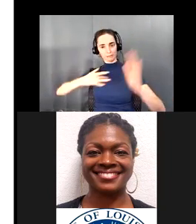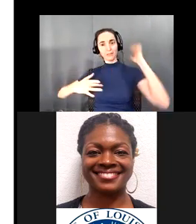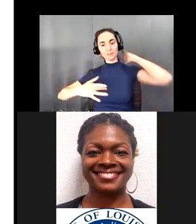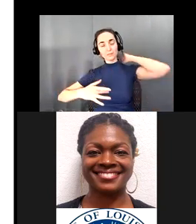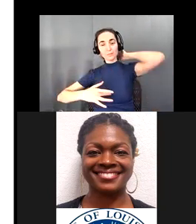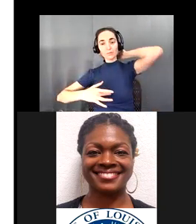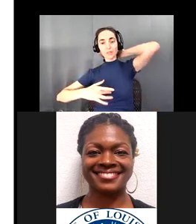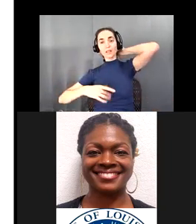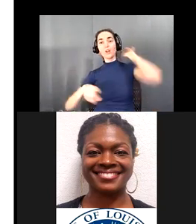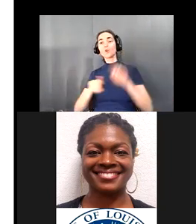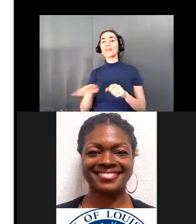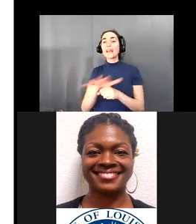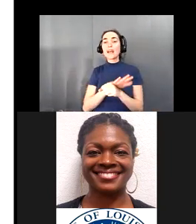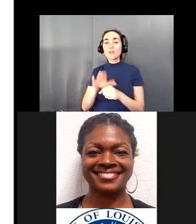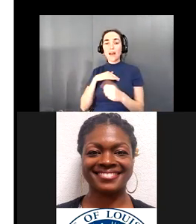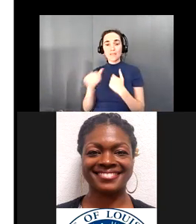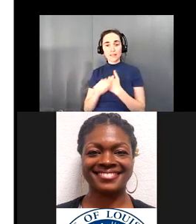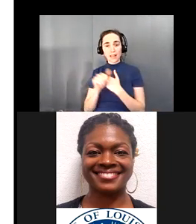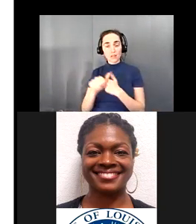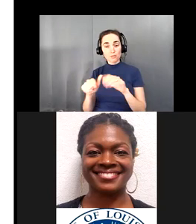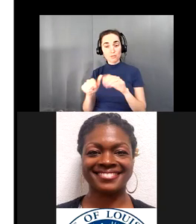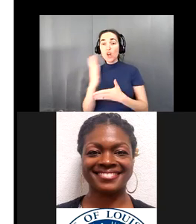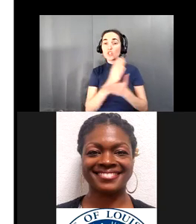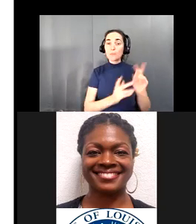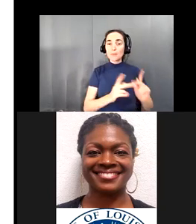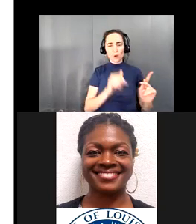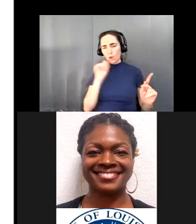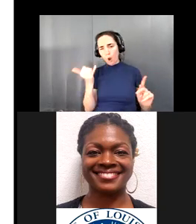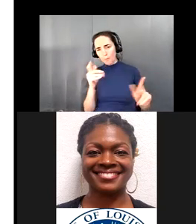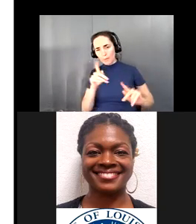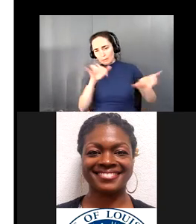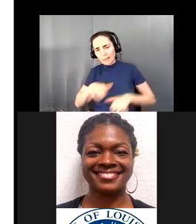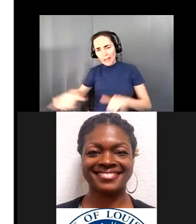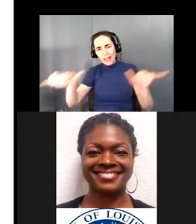people certain people not all we know no two cases are the same. they may not understand